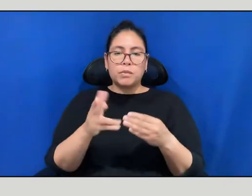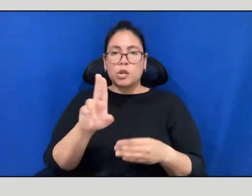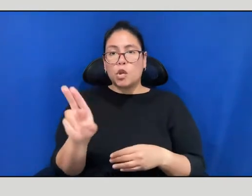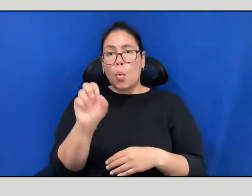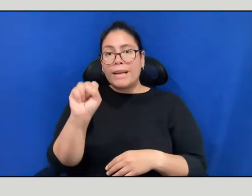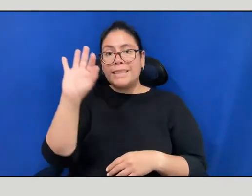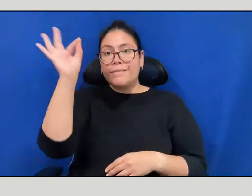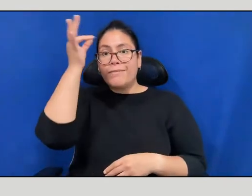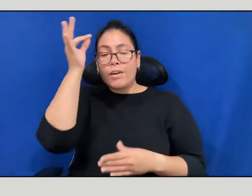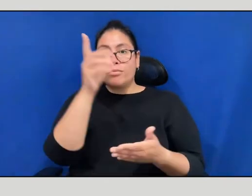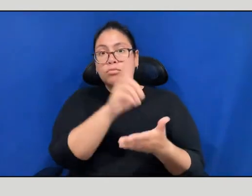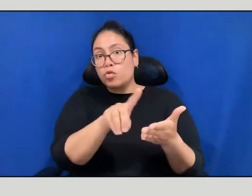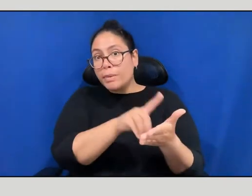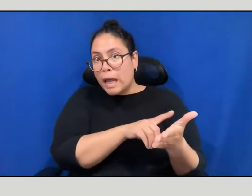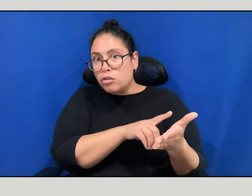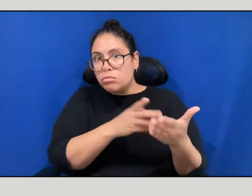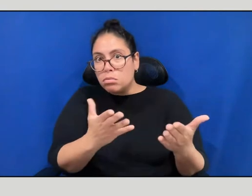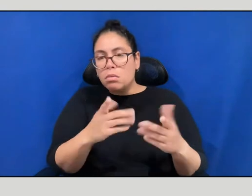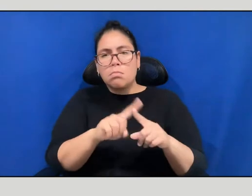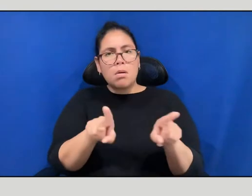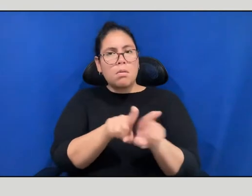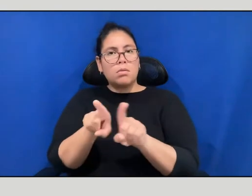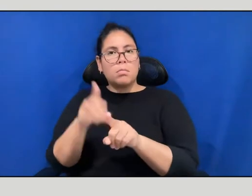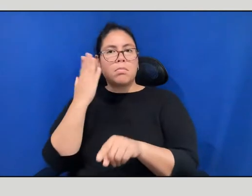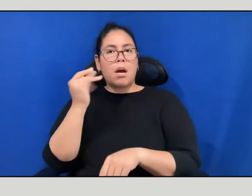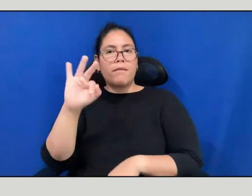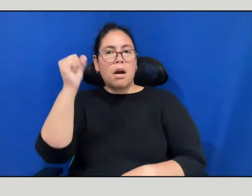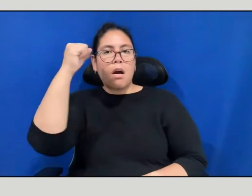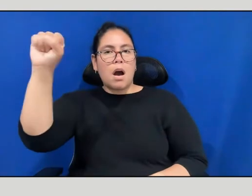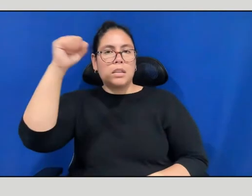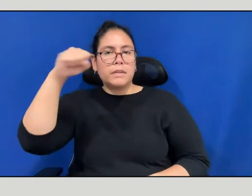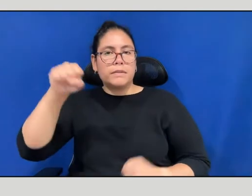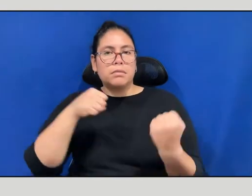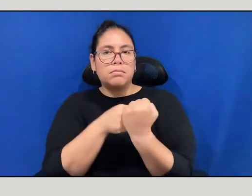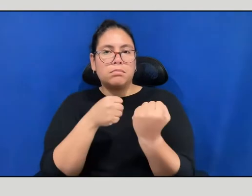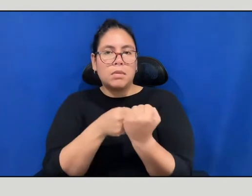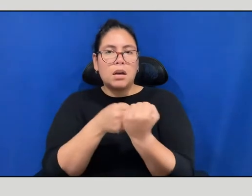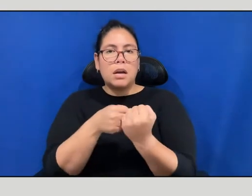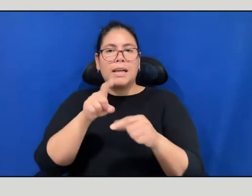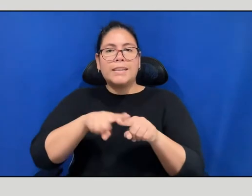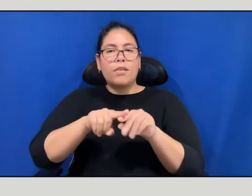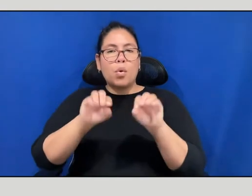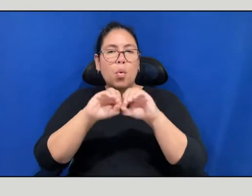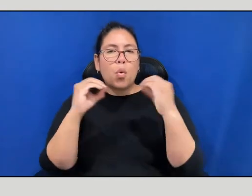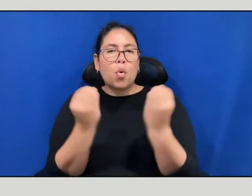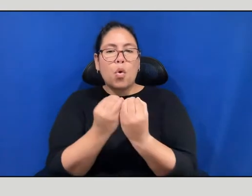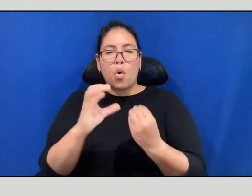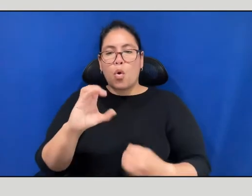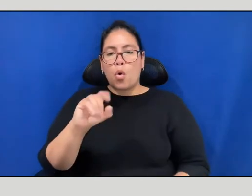but also of activism of organizations like Colectivo Ile and others that have done massive campaigns